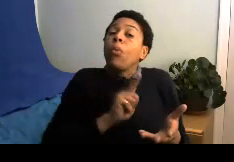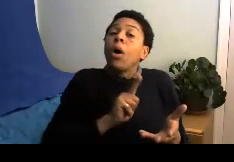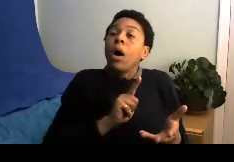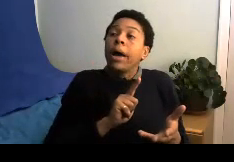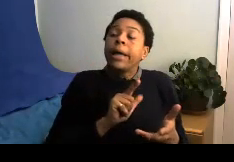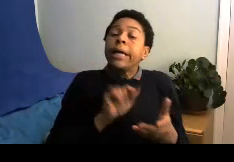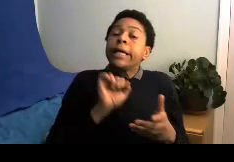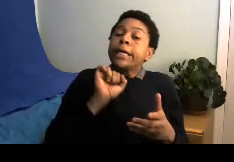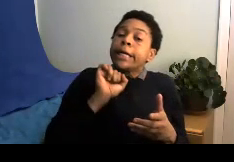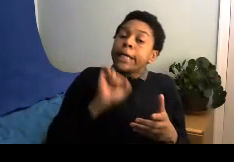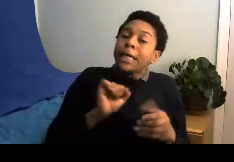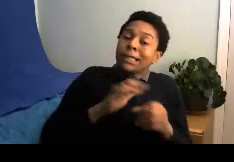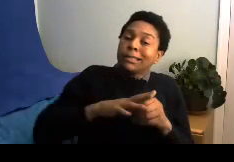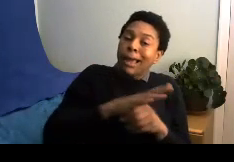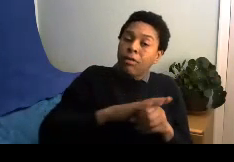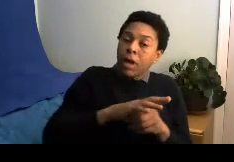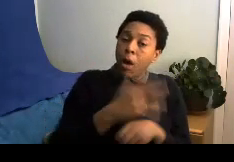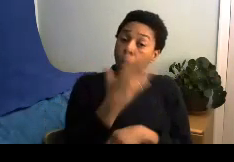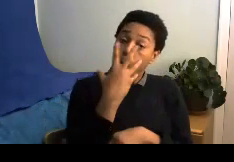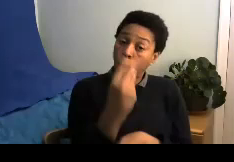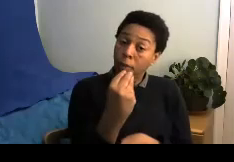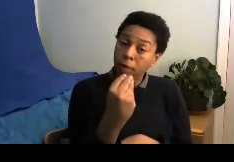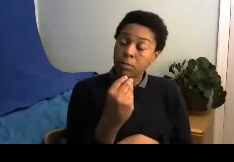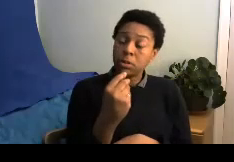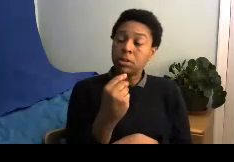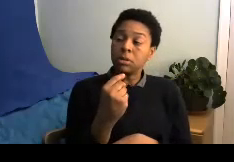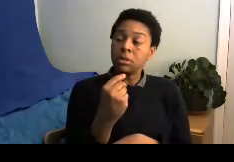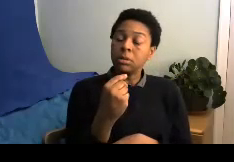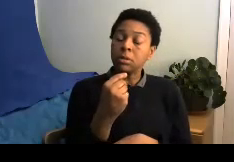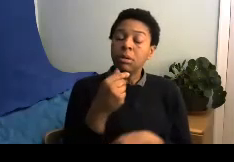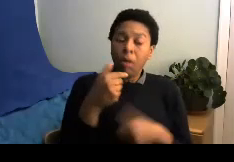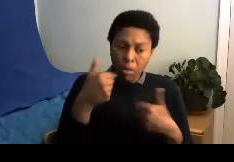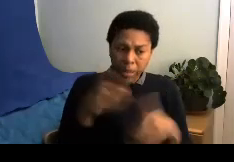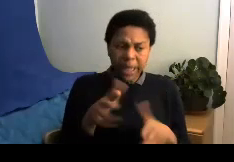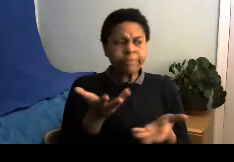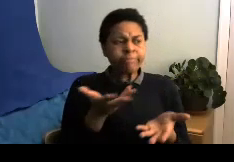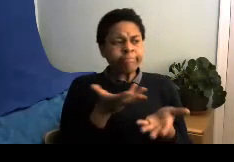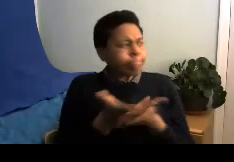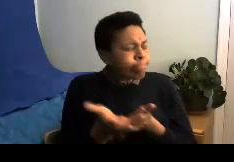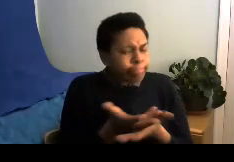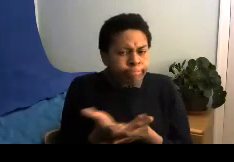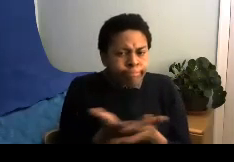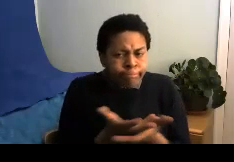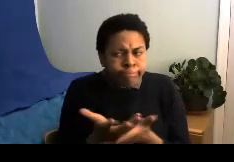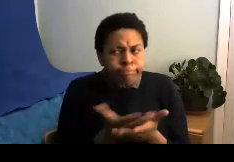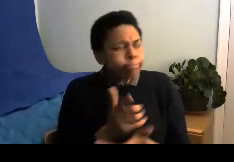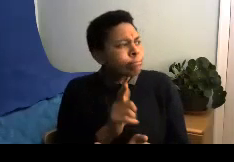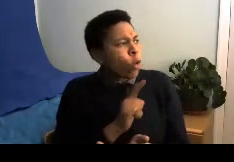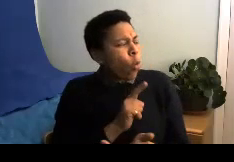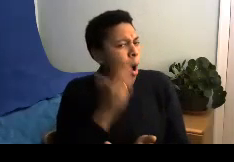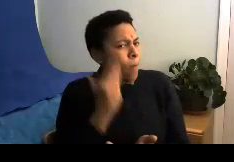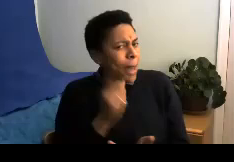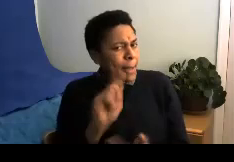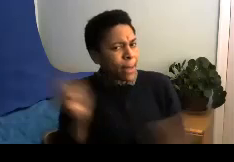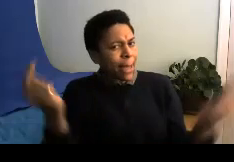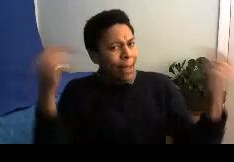constituency in Wolverhampton and sort of discussed the numbers of, of my grandparents' generation, that we're moving